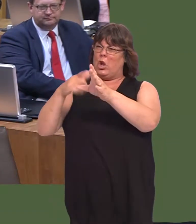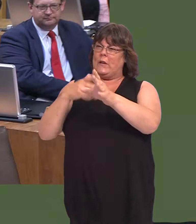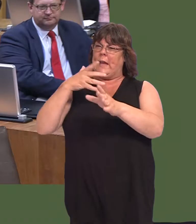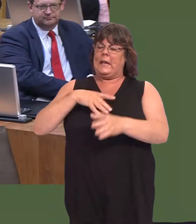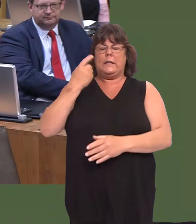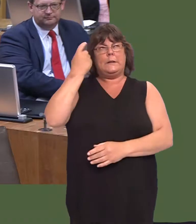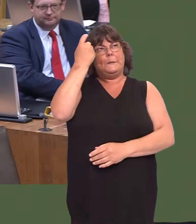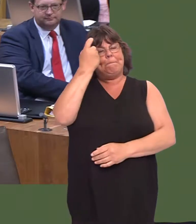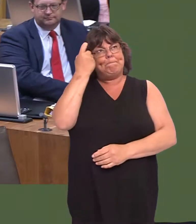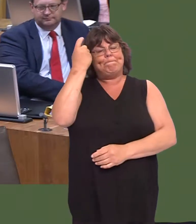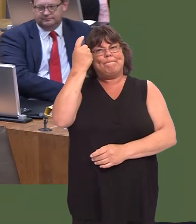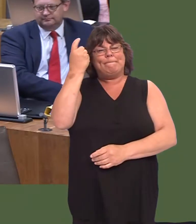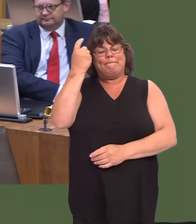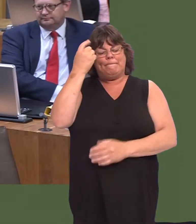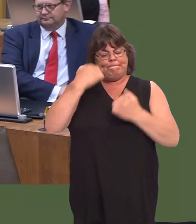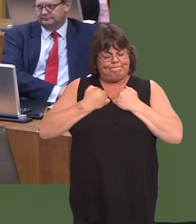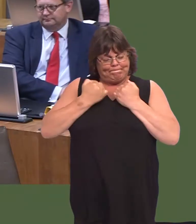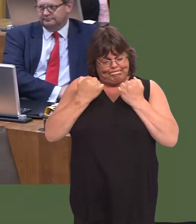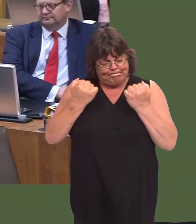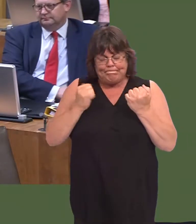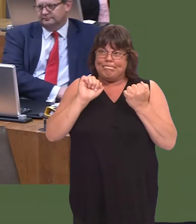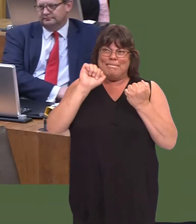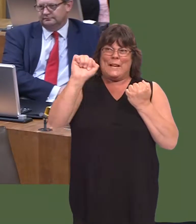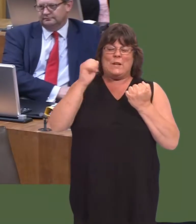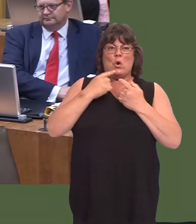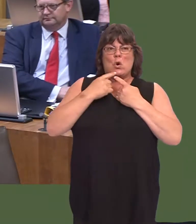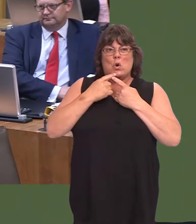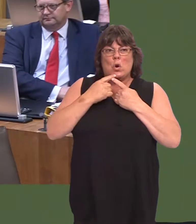reflect as to whether, in fact, the comments that he has made reflect the humanity that